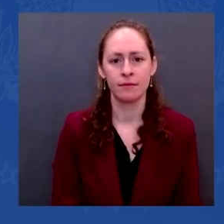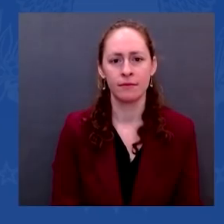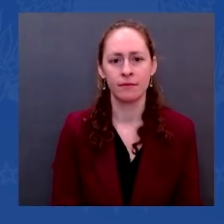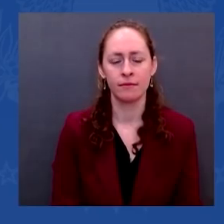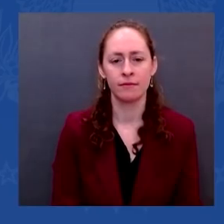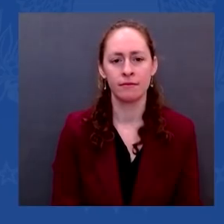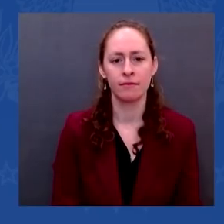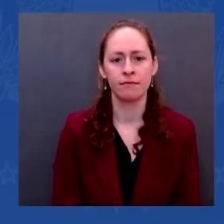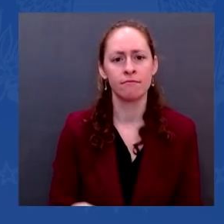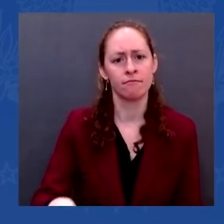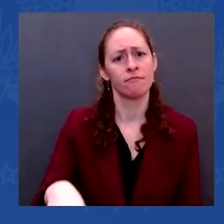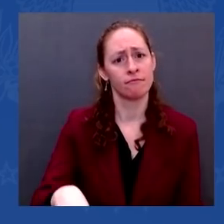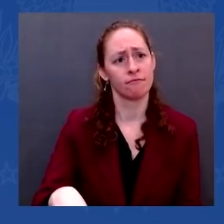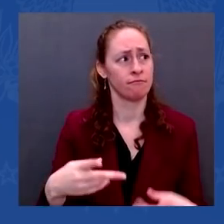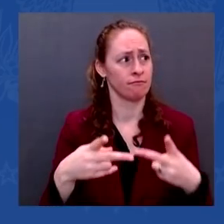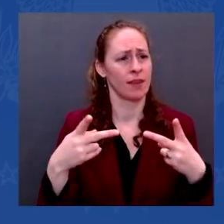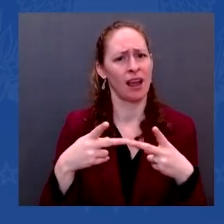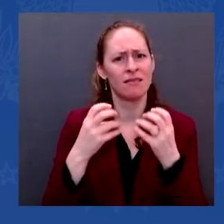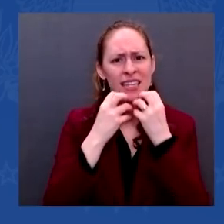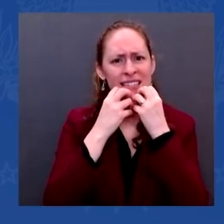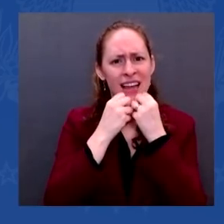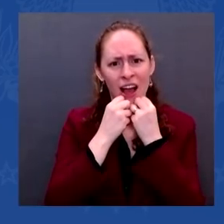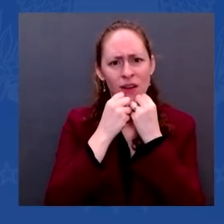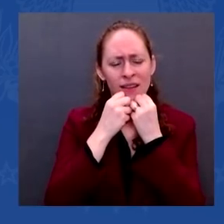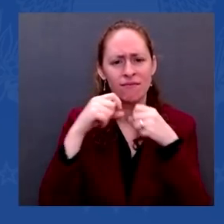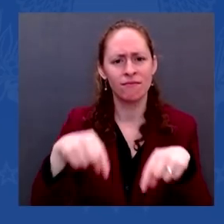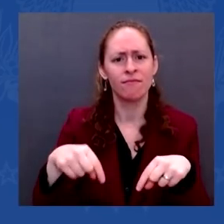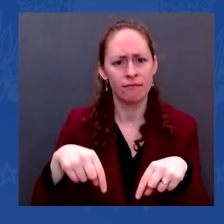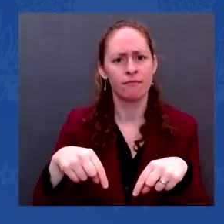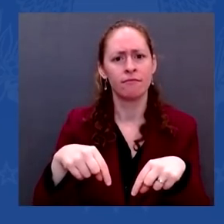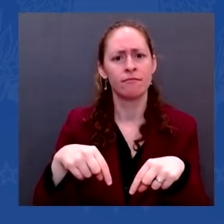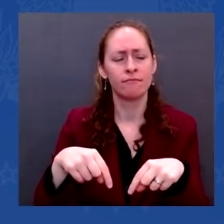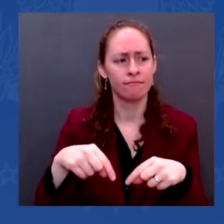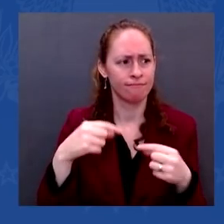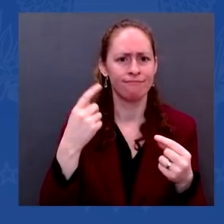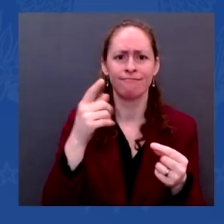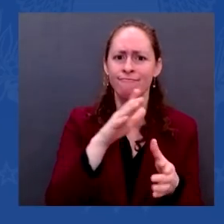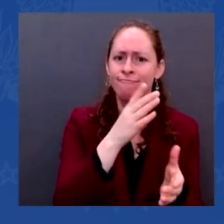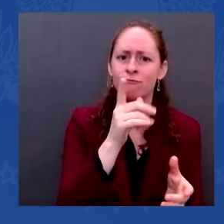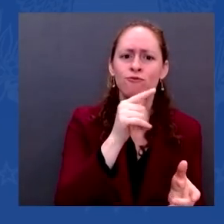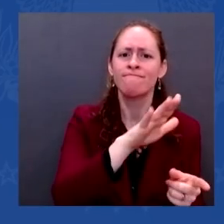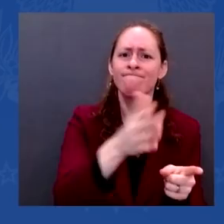Bob Dole; Harry Reid; Johnny Isakson, who was a hell of guy; Max Cleland;